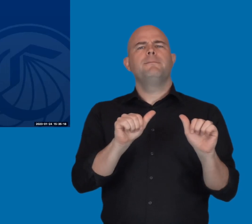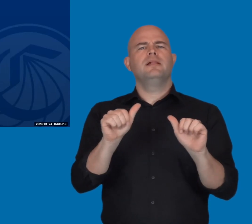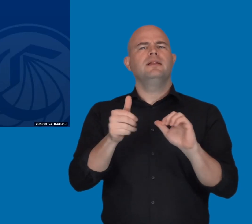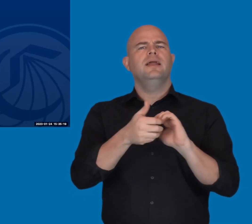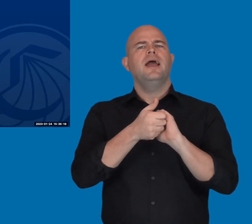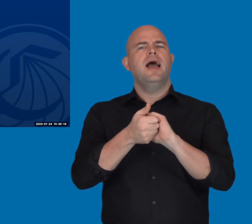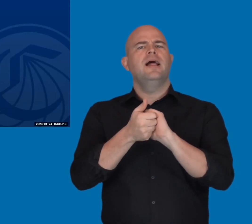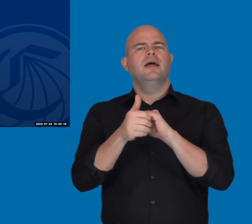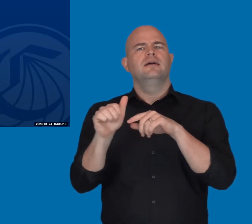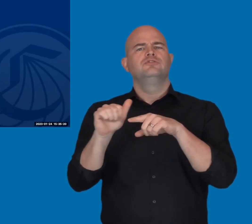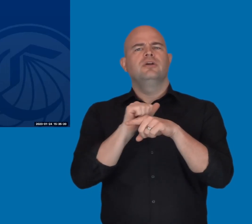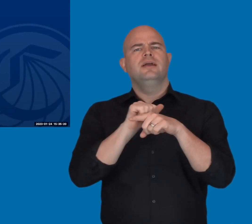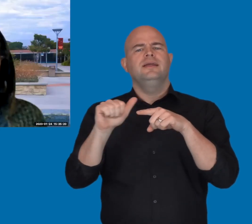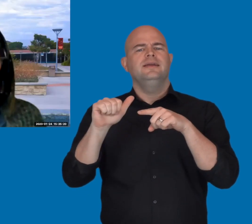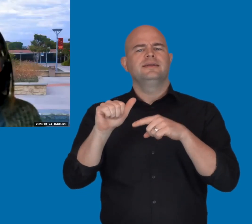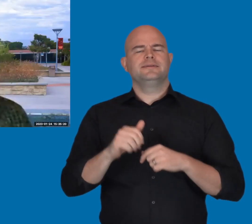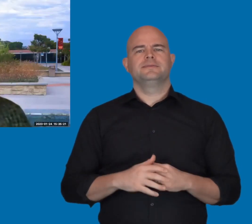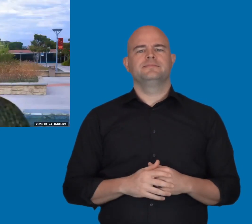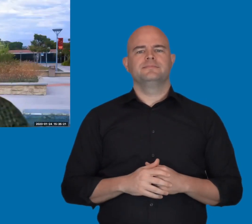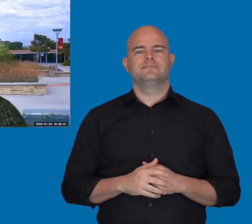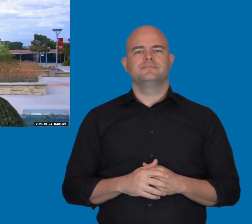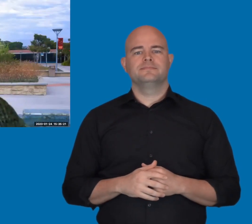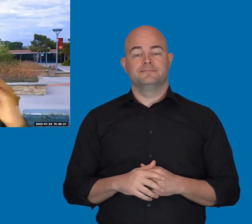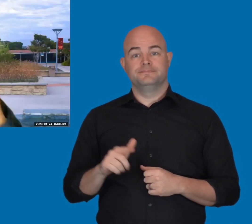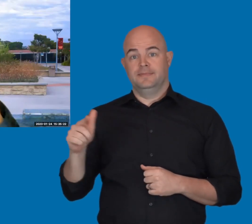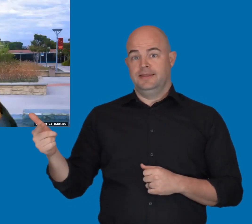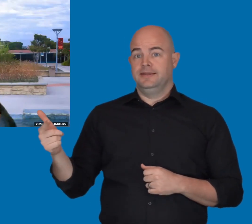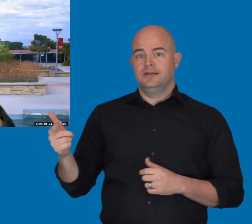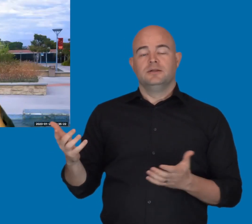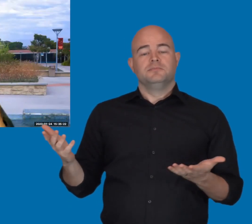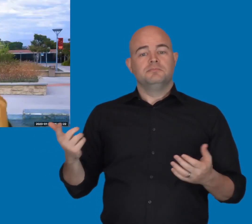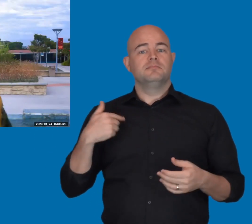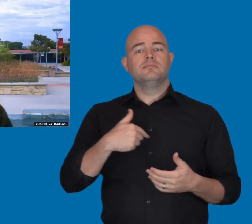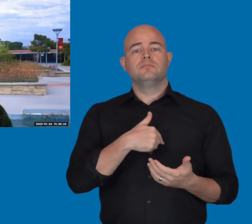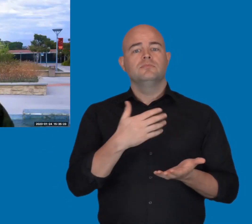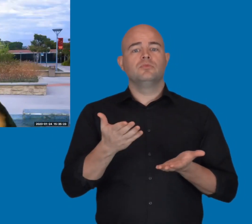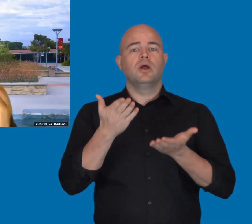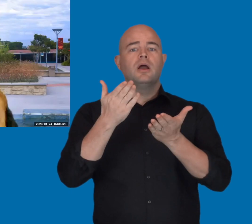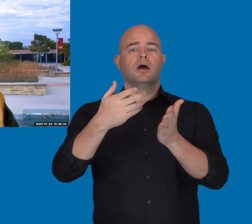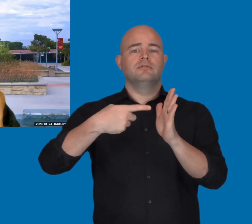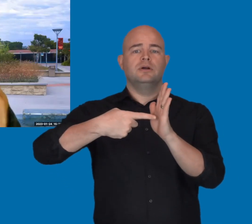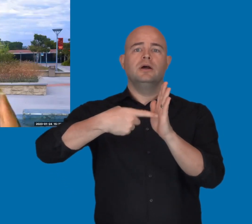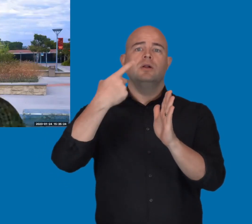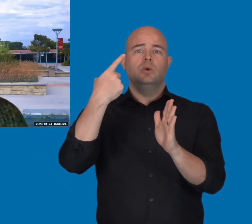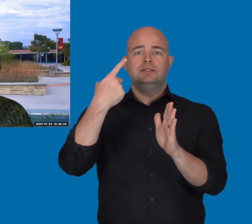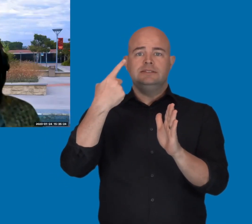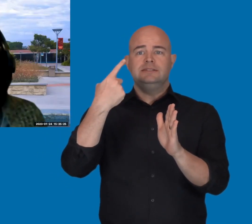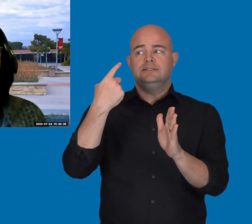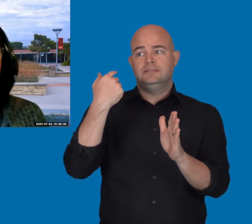because unless your college has agreed to greatly constrain the options that faculty have